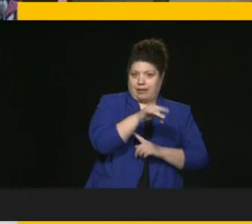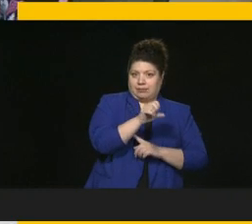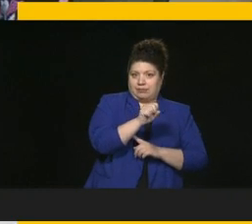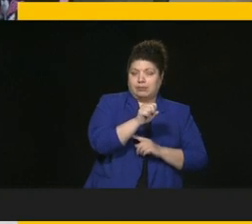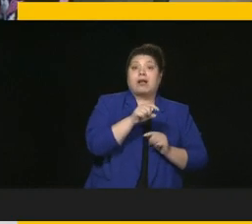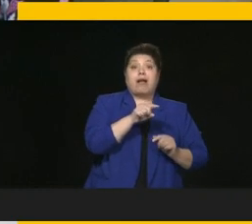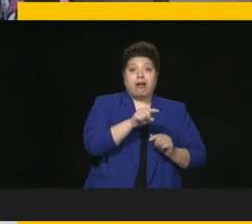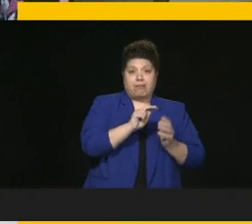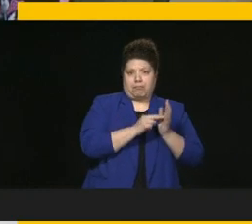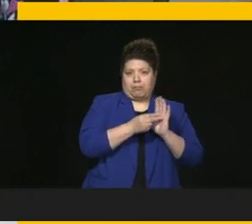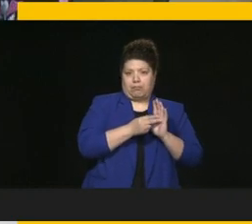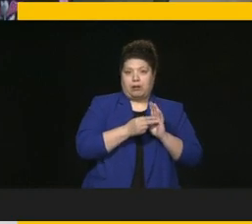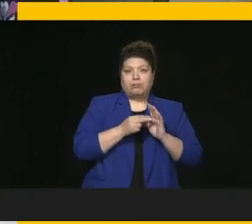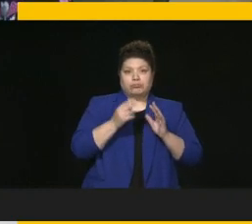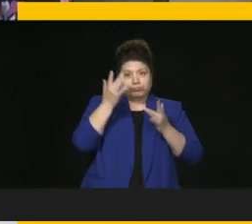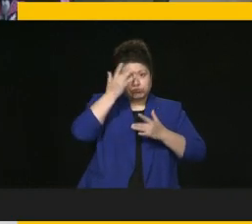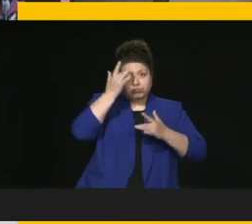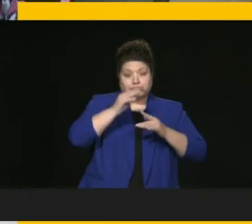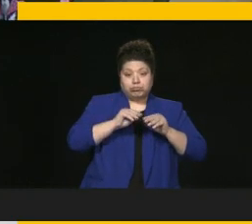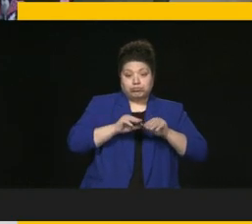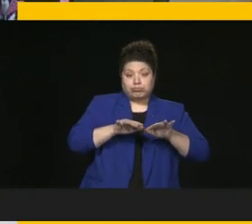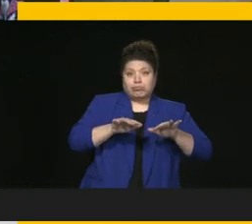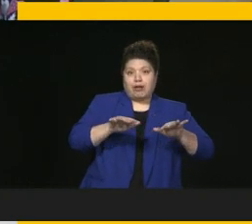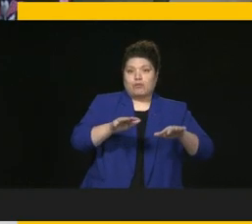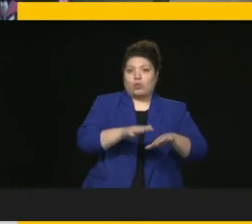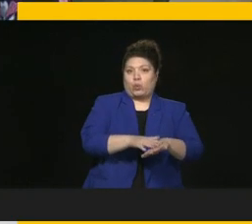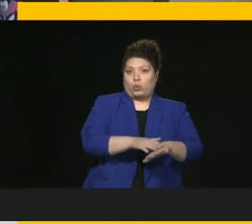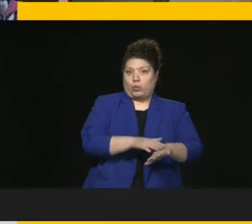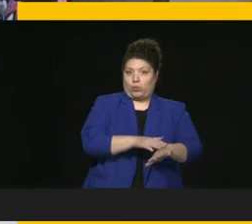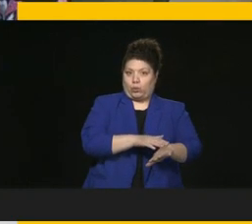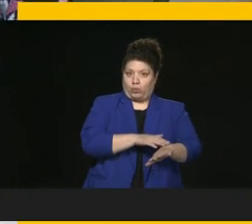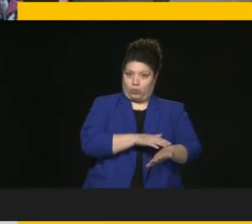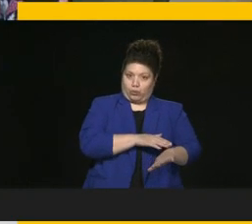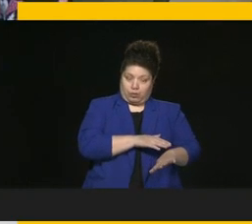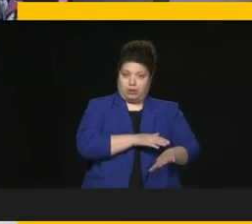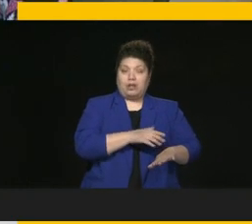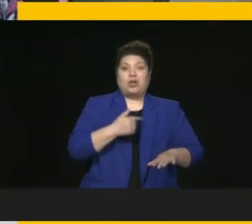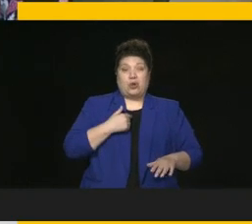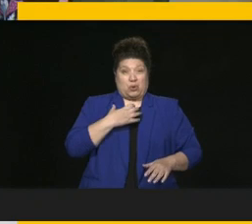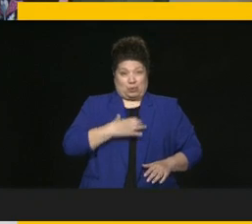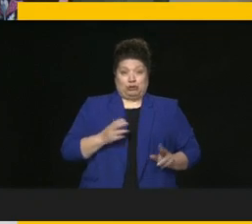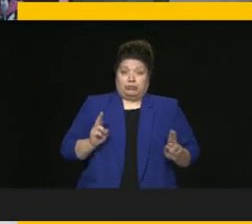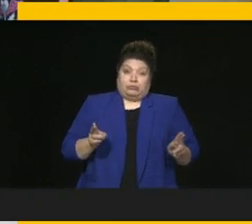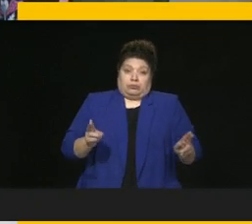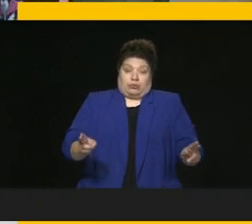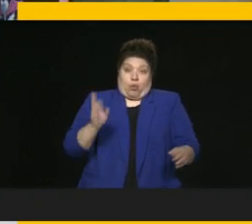DOUBLING TIME OVER 10 DAYS. THIS MEANS THE EPIDEMIC IS SLOWING DOWN.